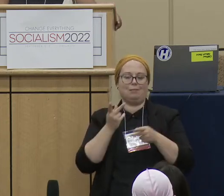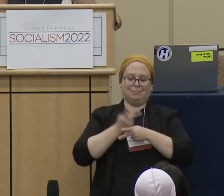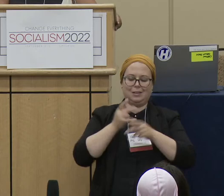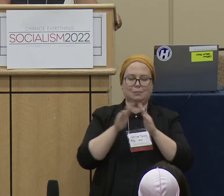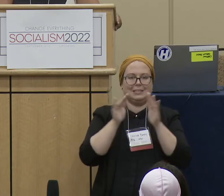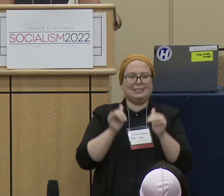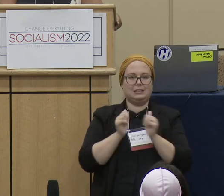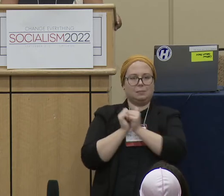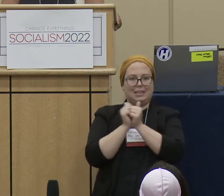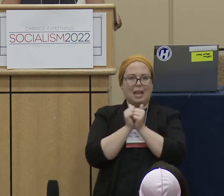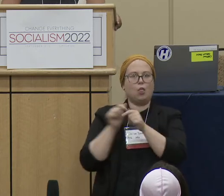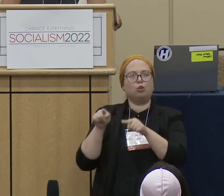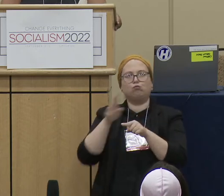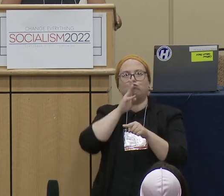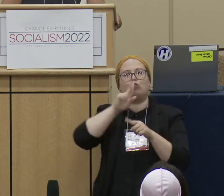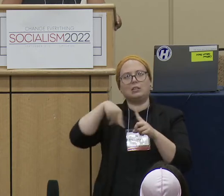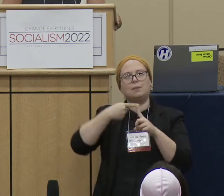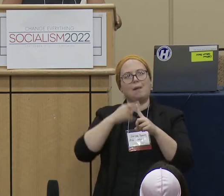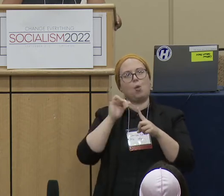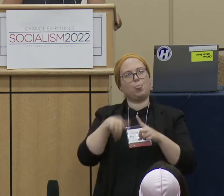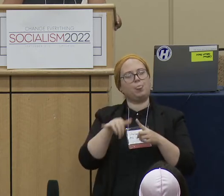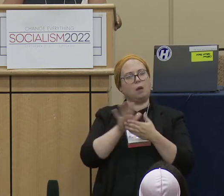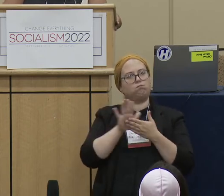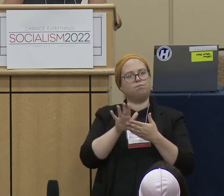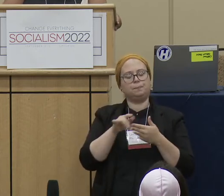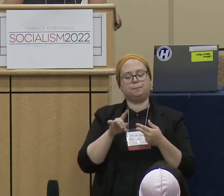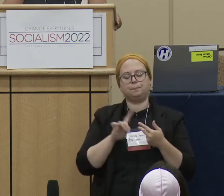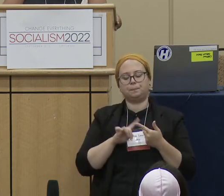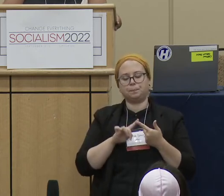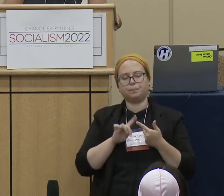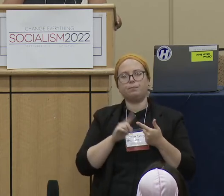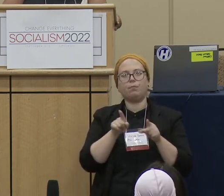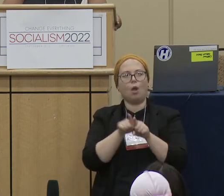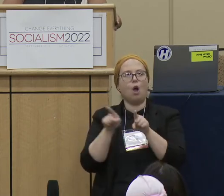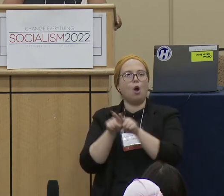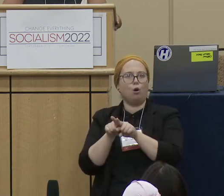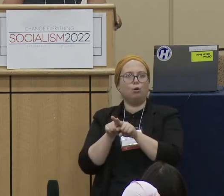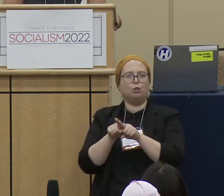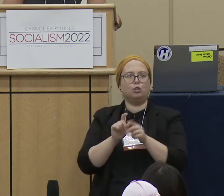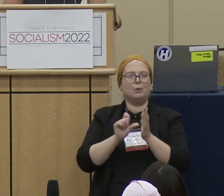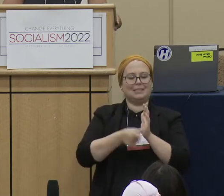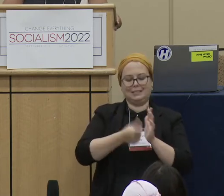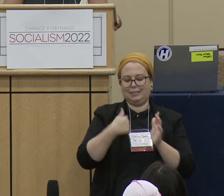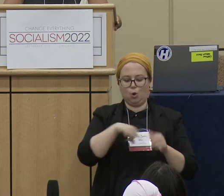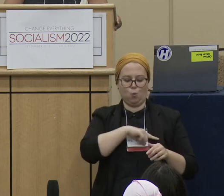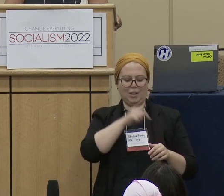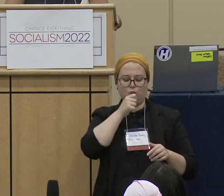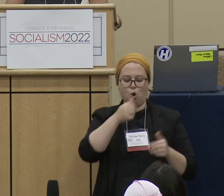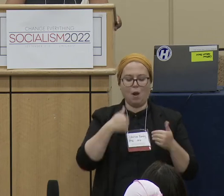part of the glue that holds the system together. And Bell Hooks talked about that eloquently. She also insisted we don't have